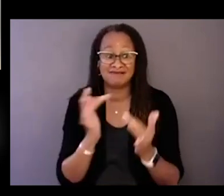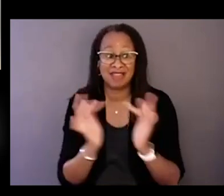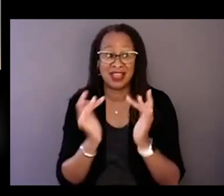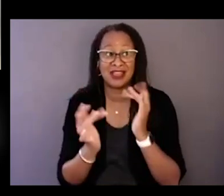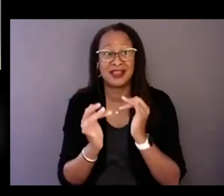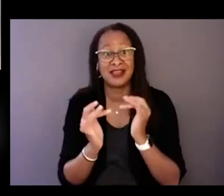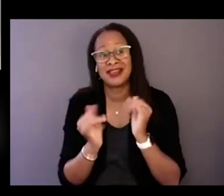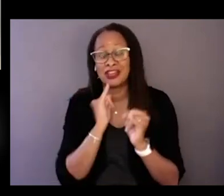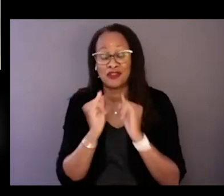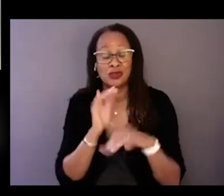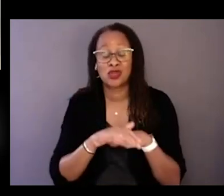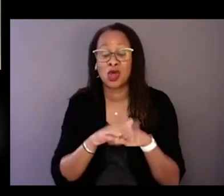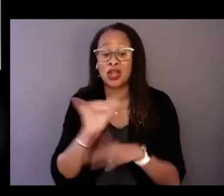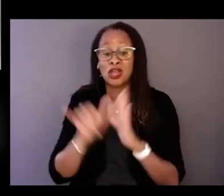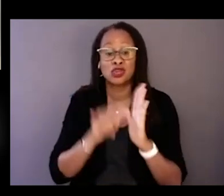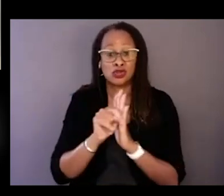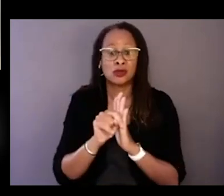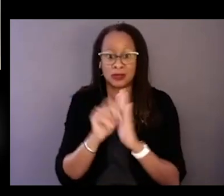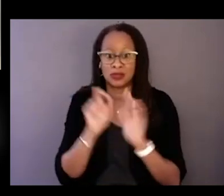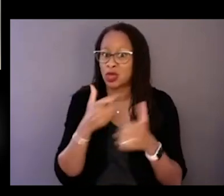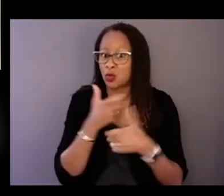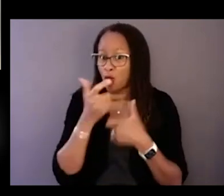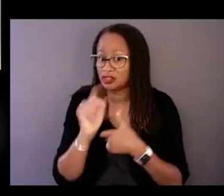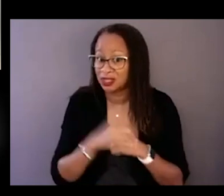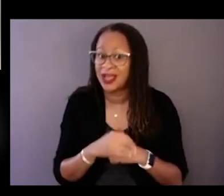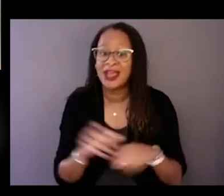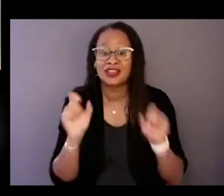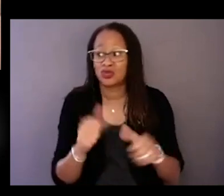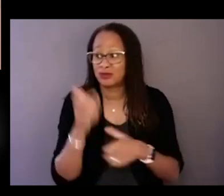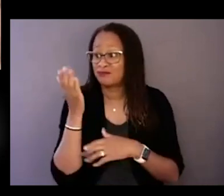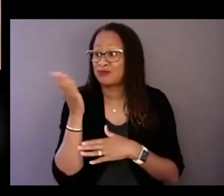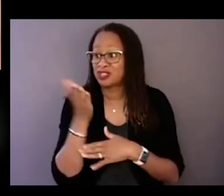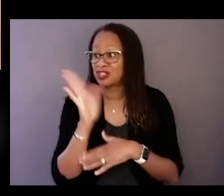'cause we only used parts of it. But you know, he also presents her with tabloid covers